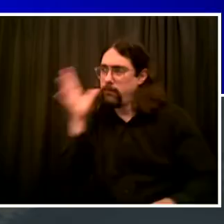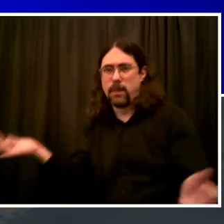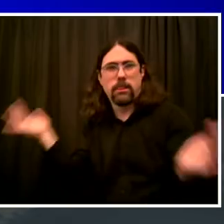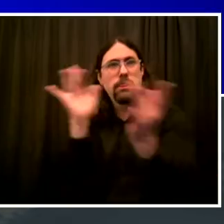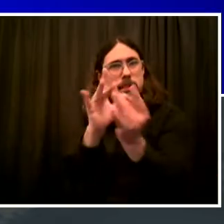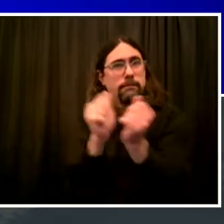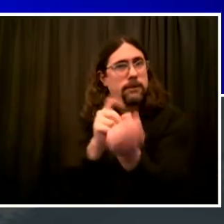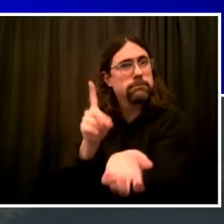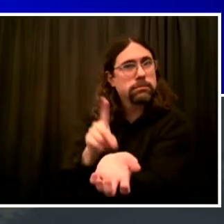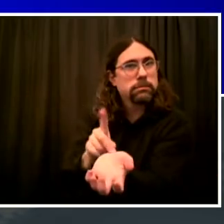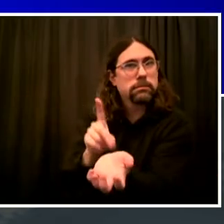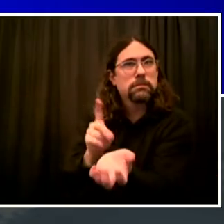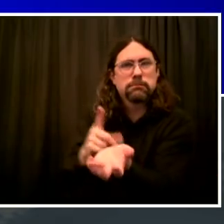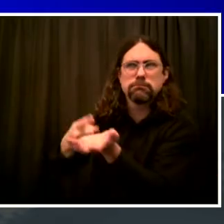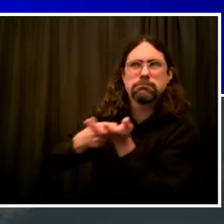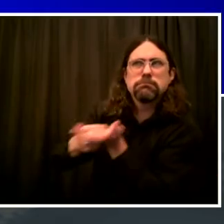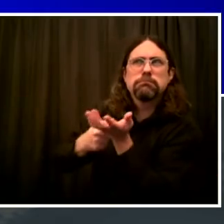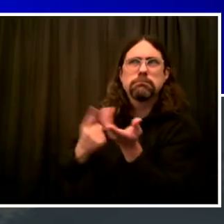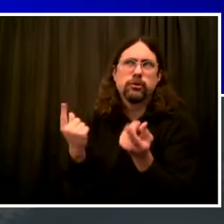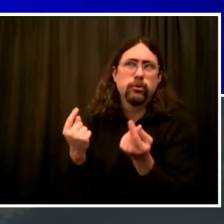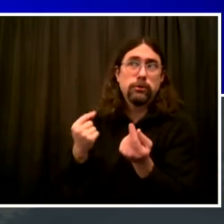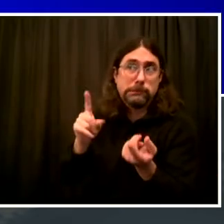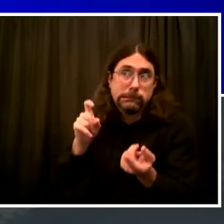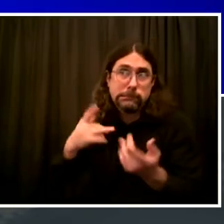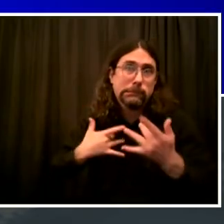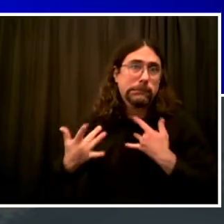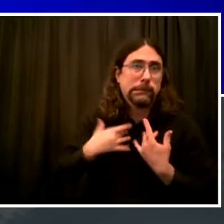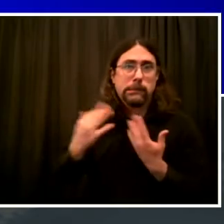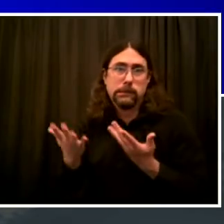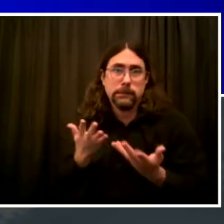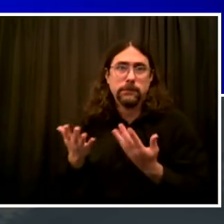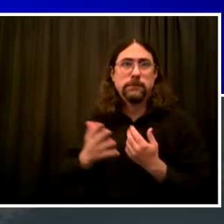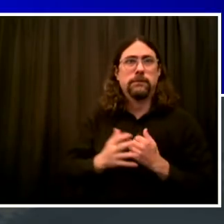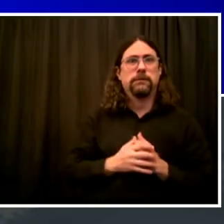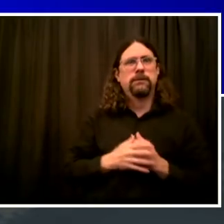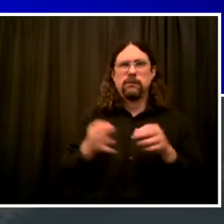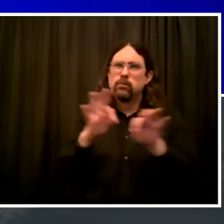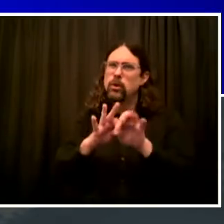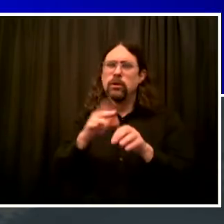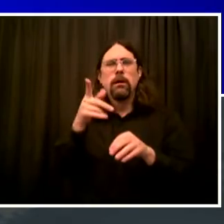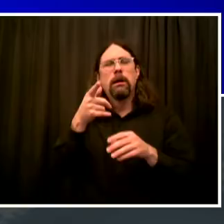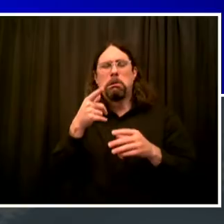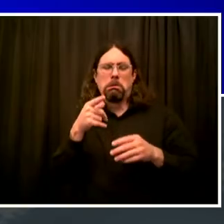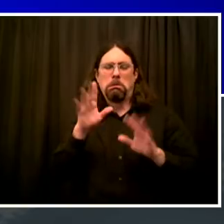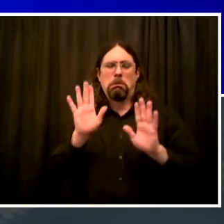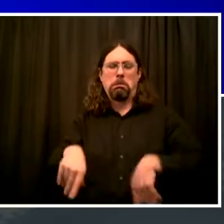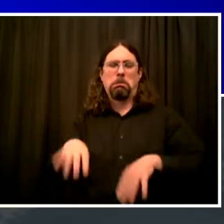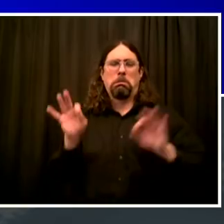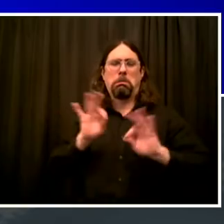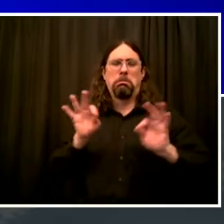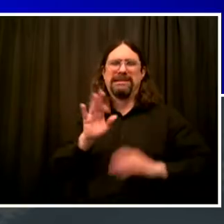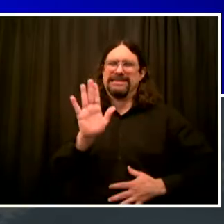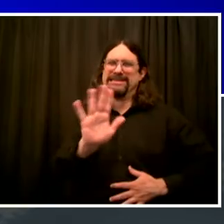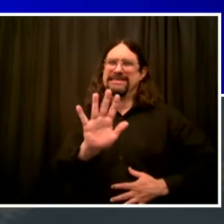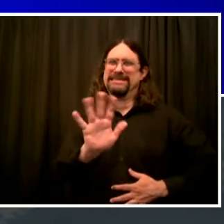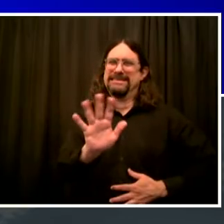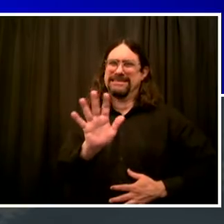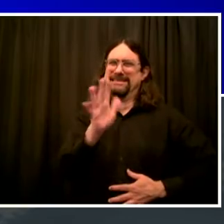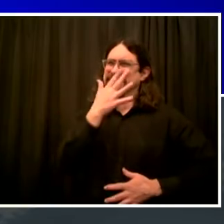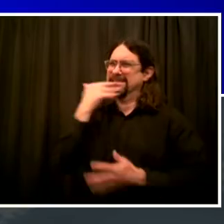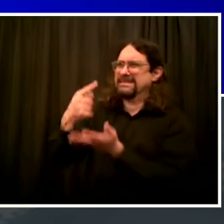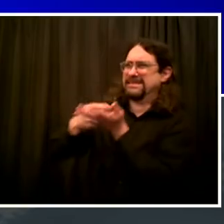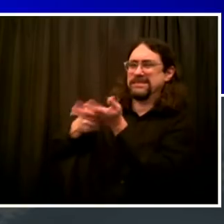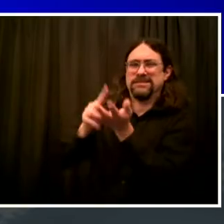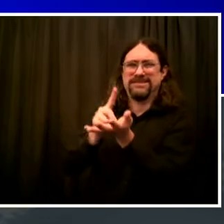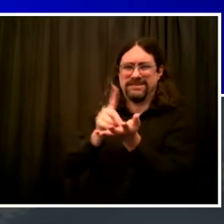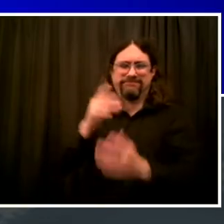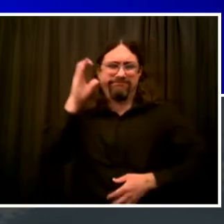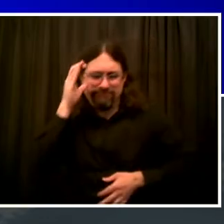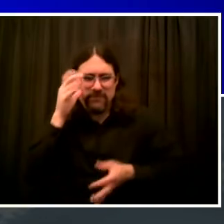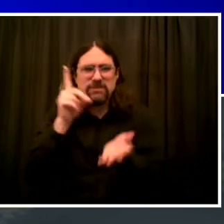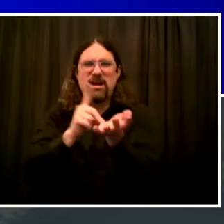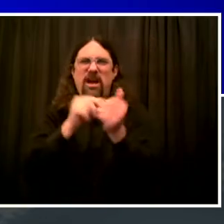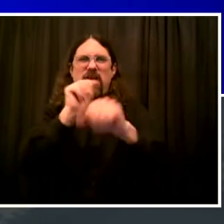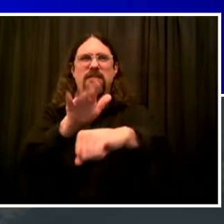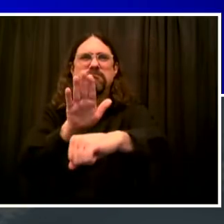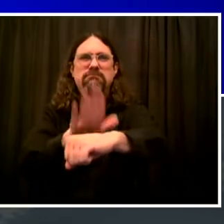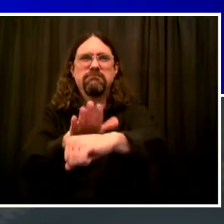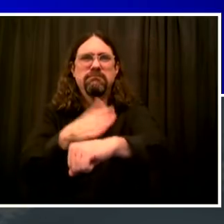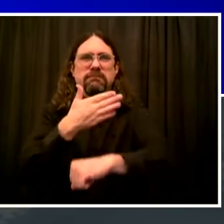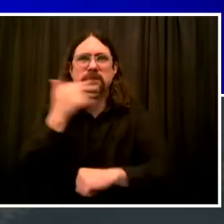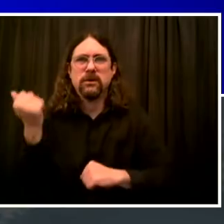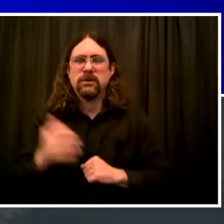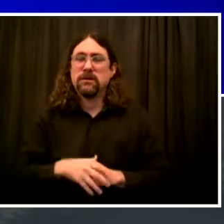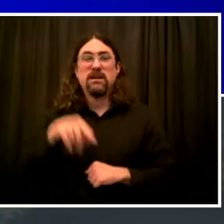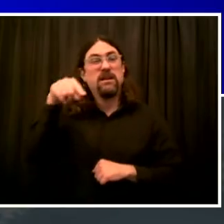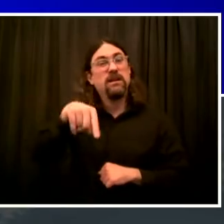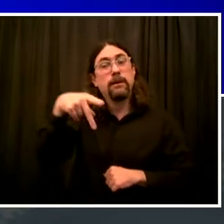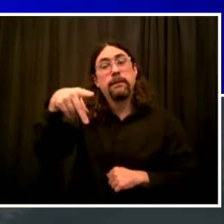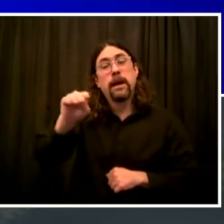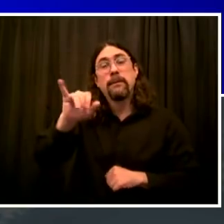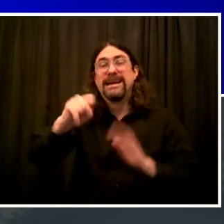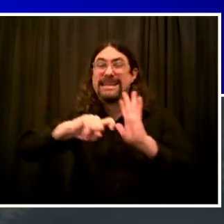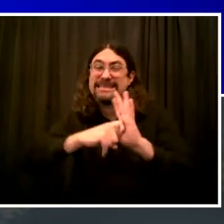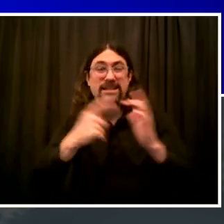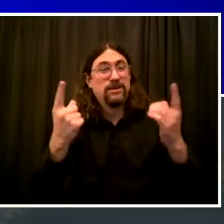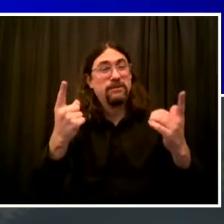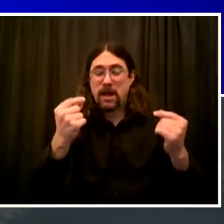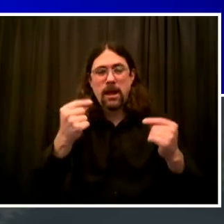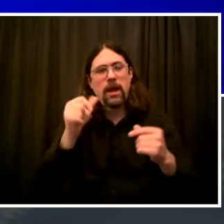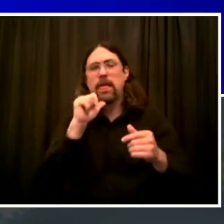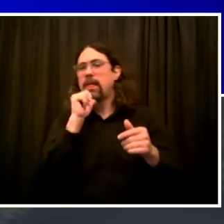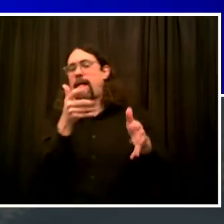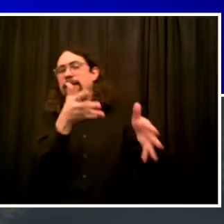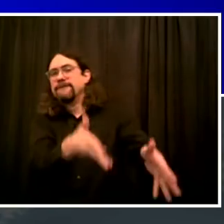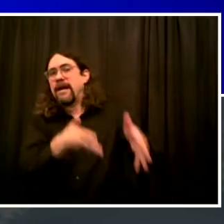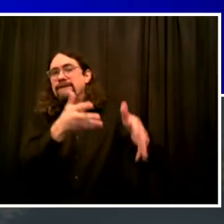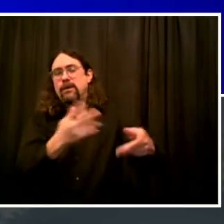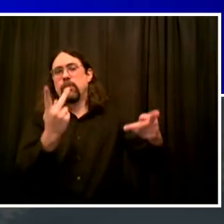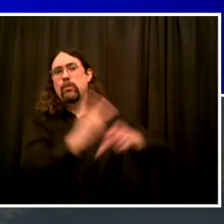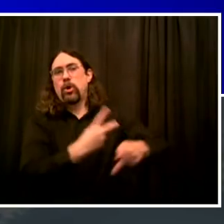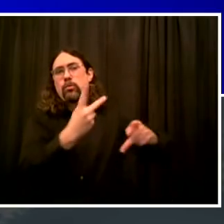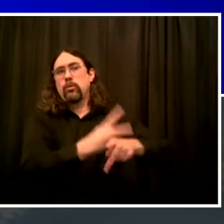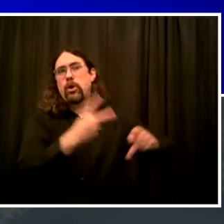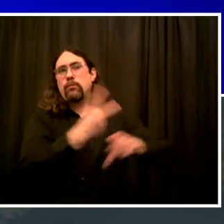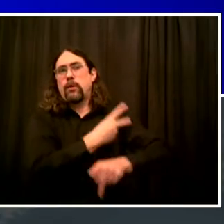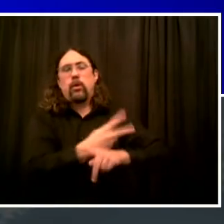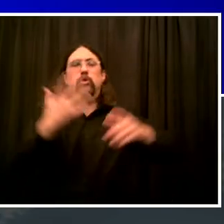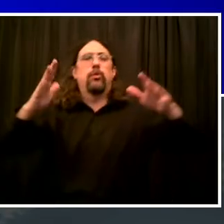TASRT THAT